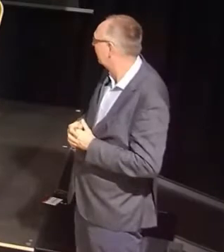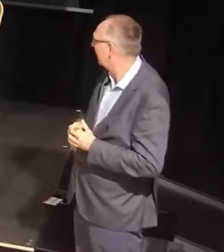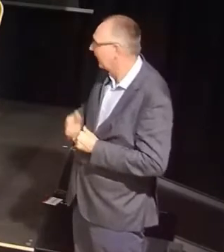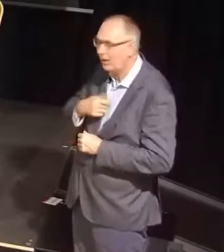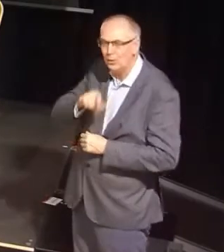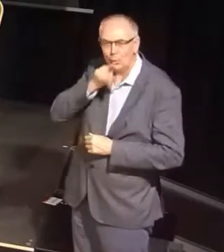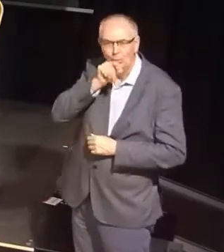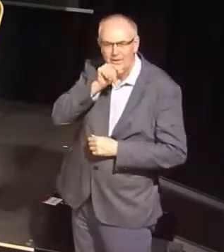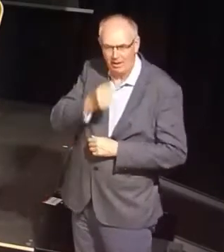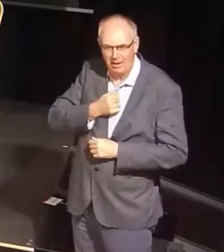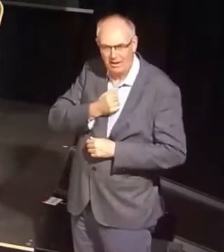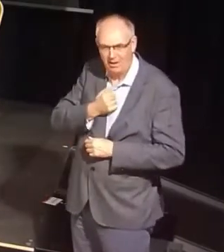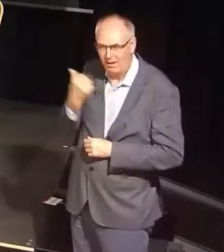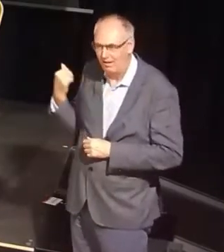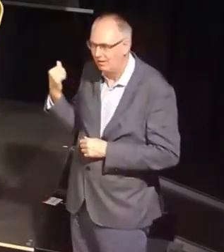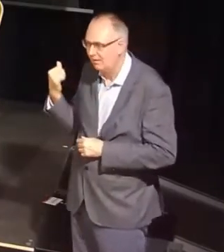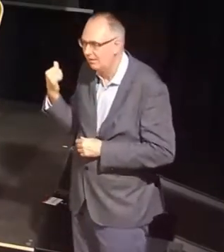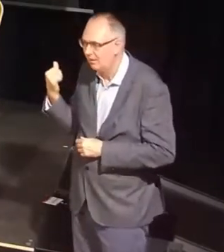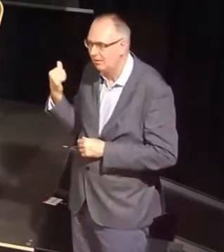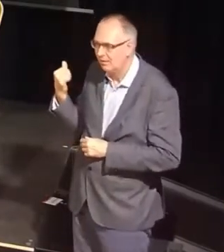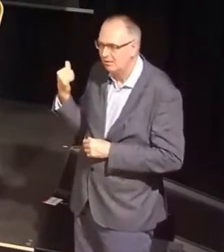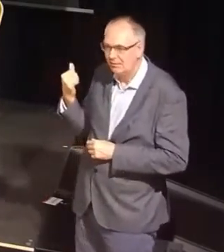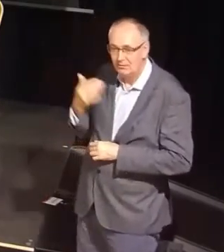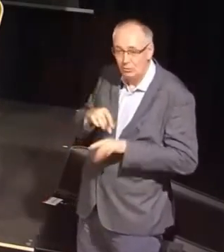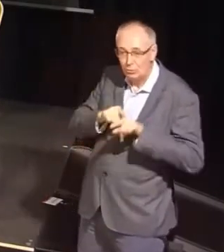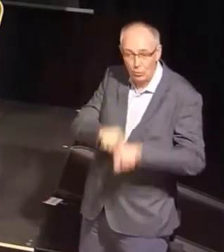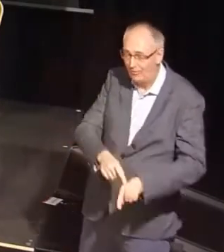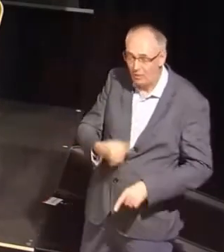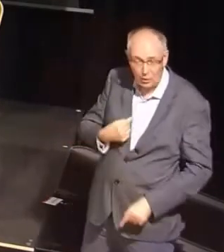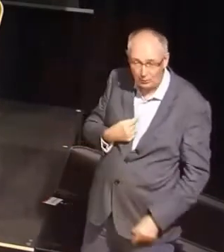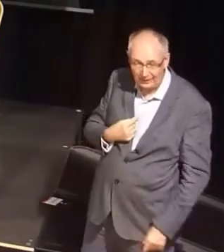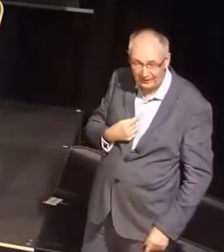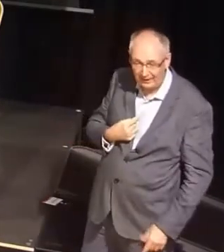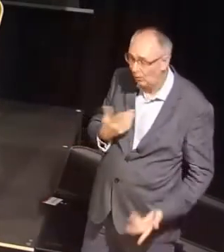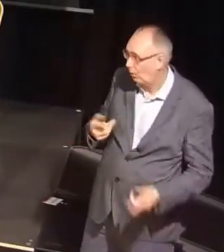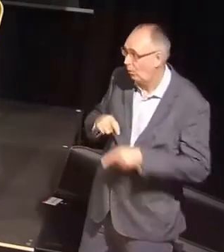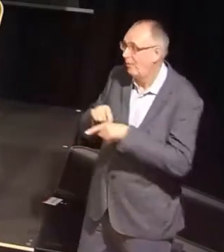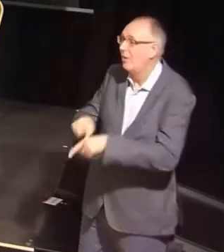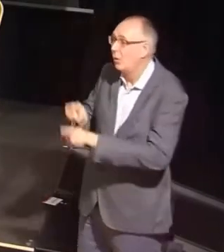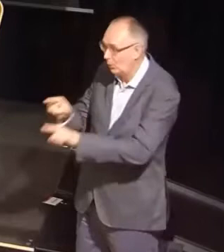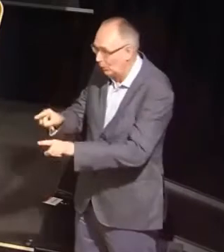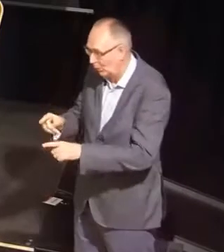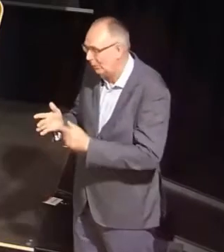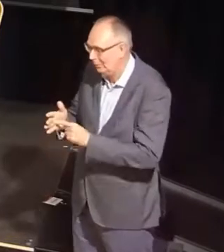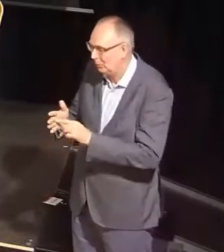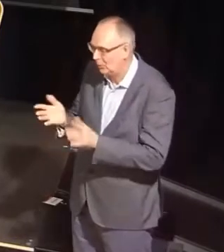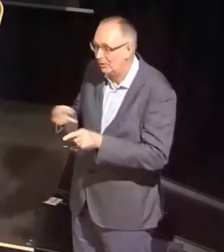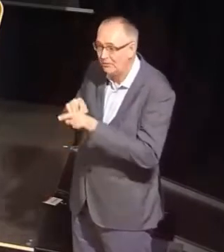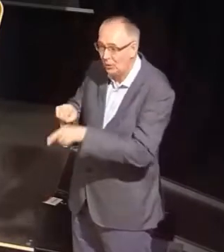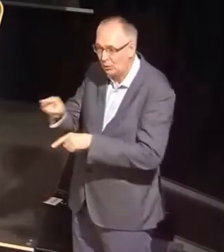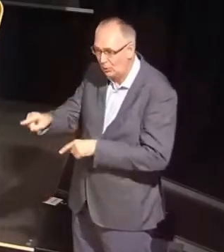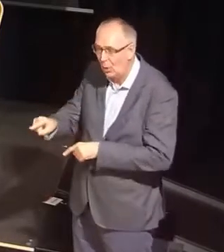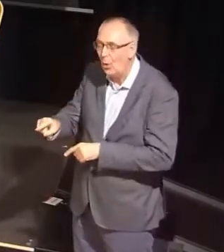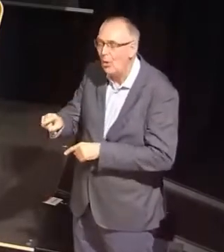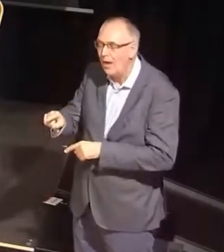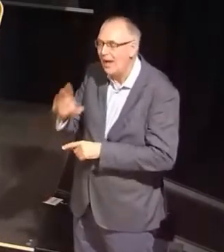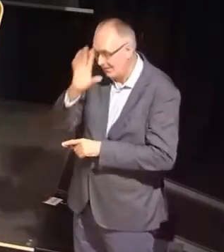If any of you here don't follow me or I don't follow you, more importantly. Message, me I will follow you all at the end of the event,